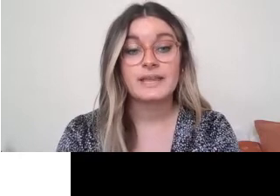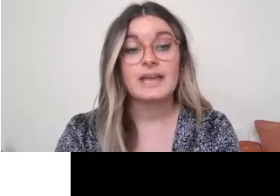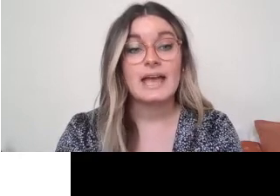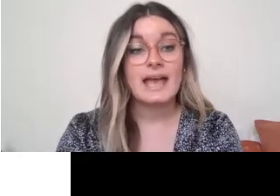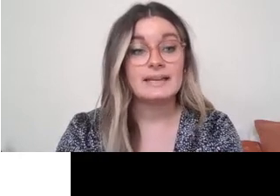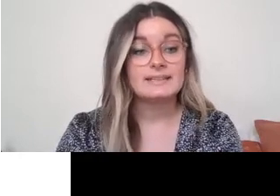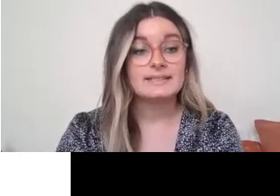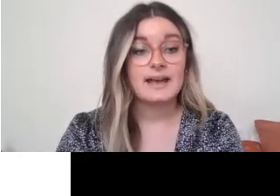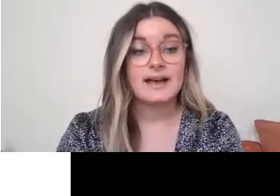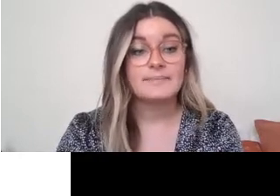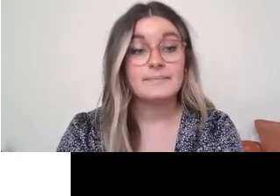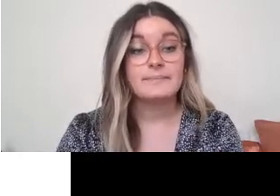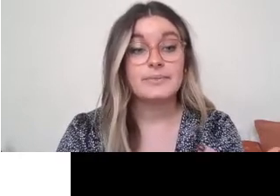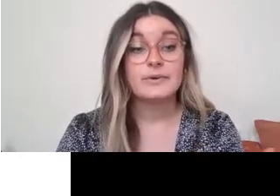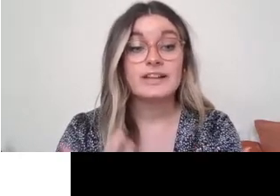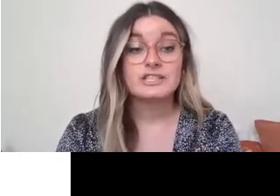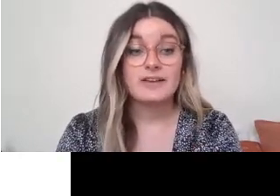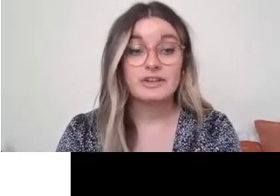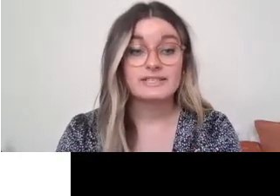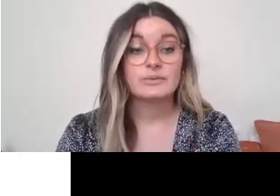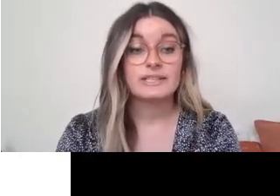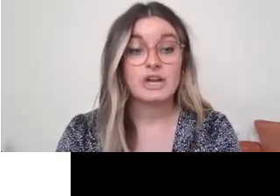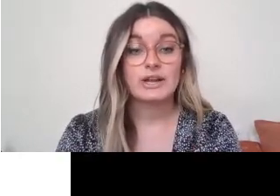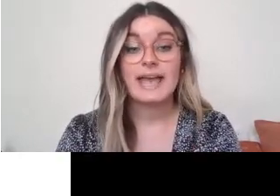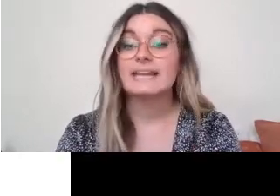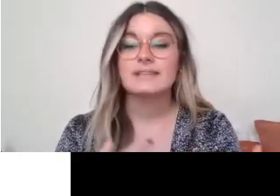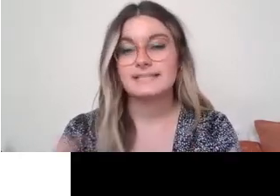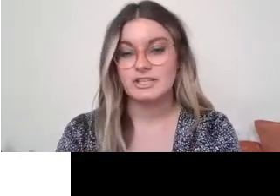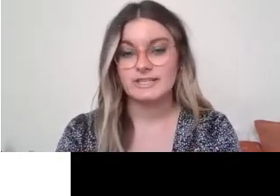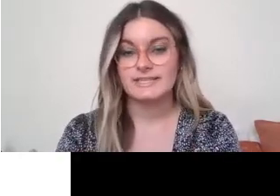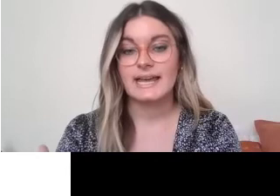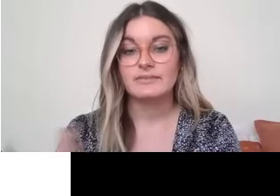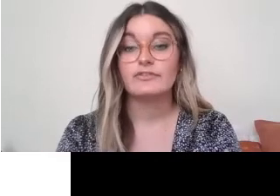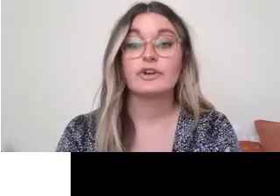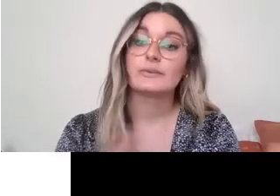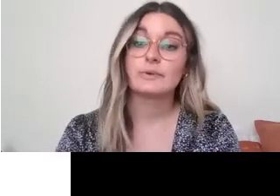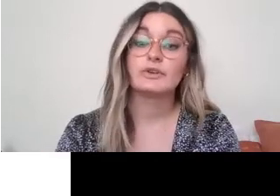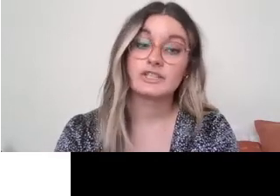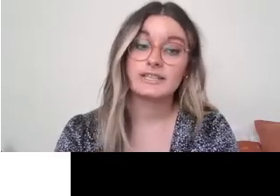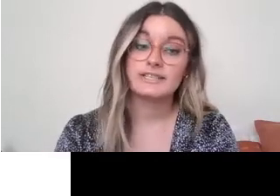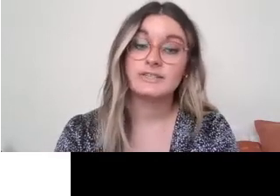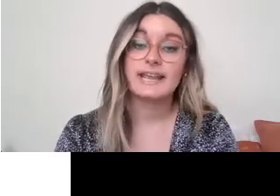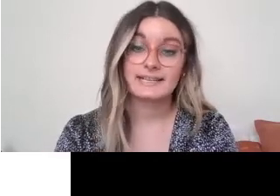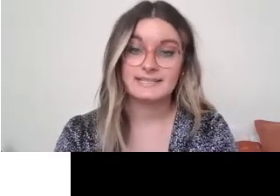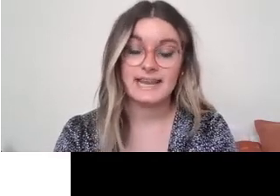And prevention efforts can really target any of these stages to kind of avert the progression to the next stage.